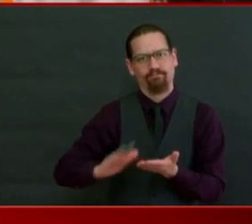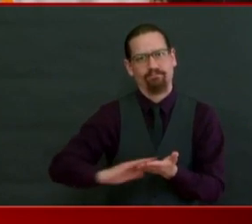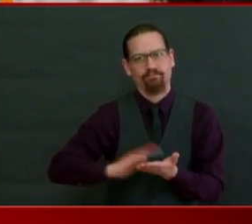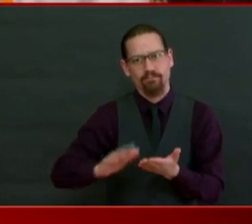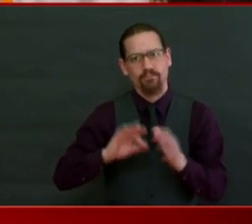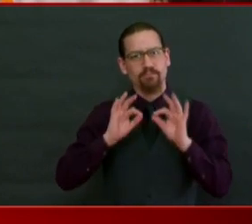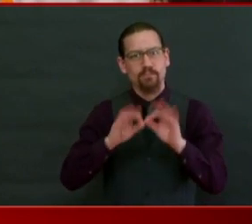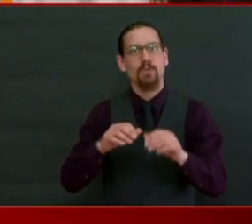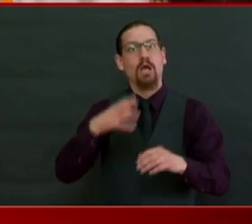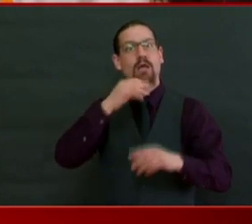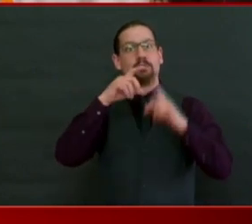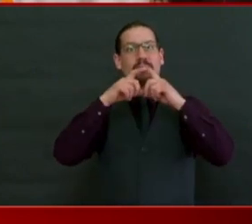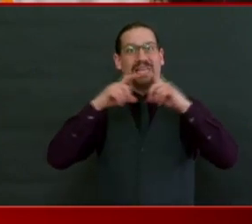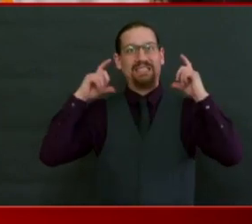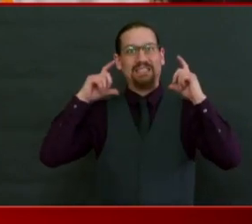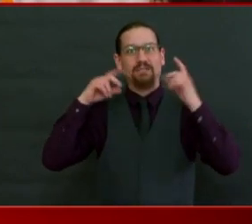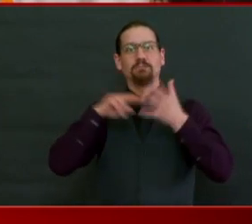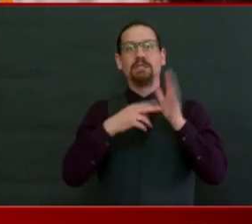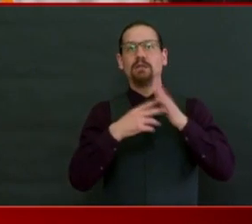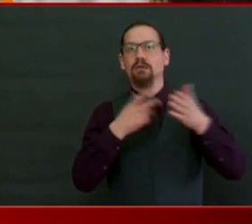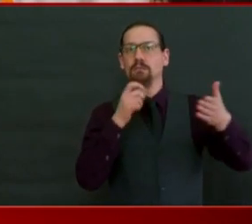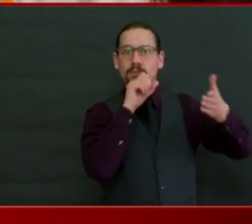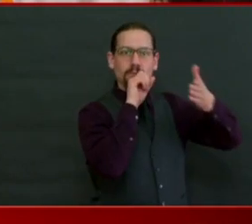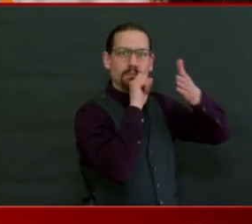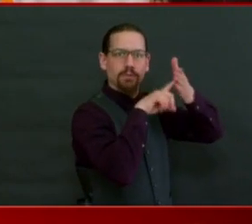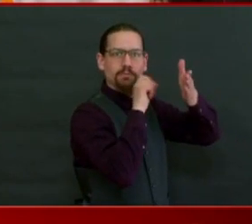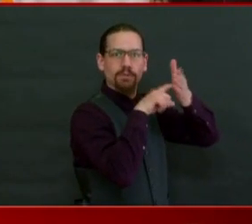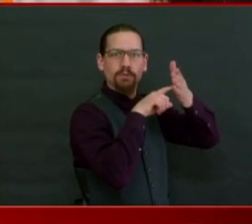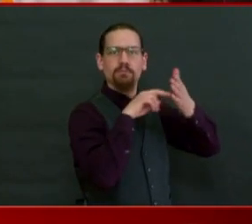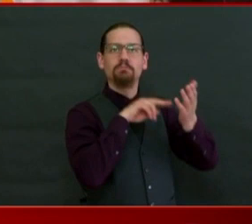AND THE ABILITY TO COVER